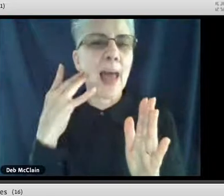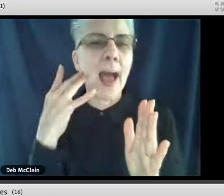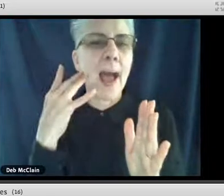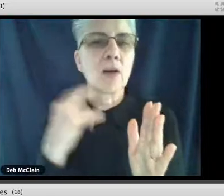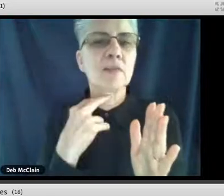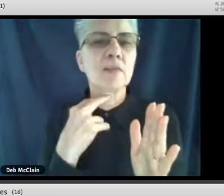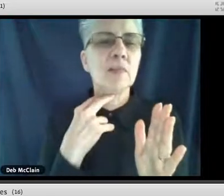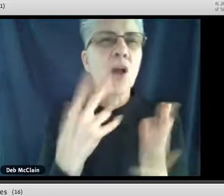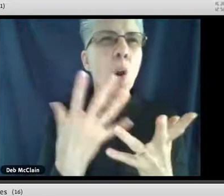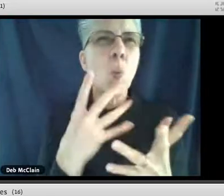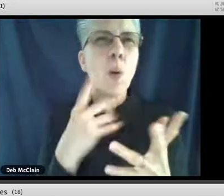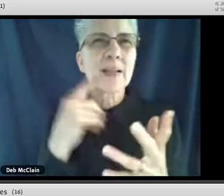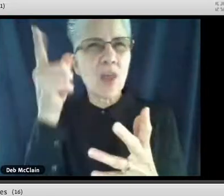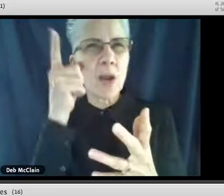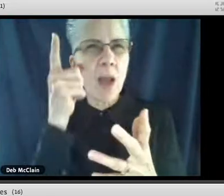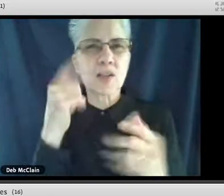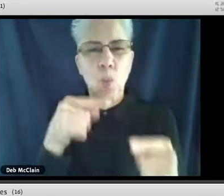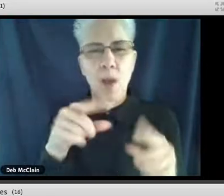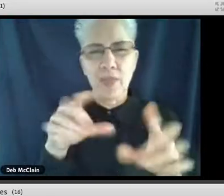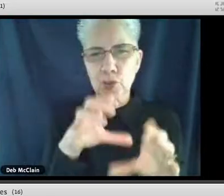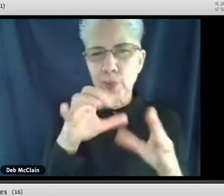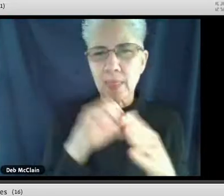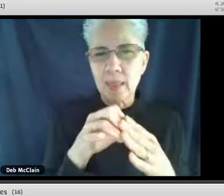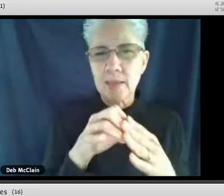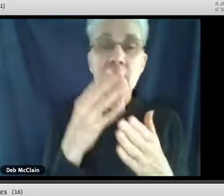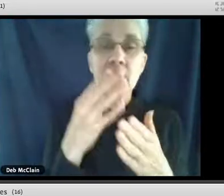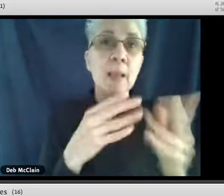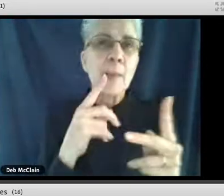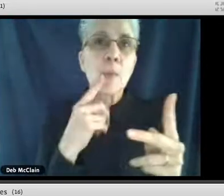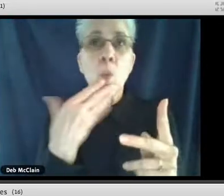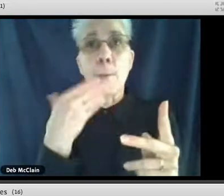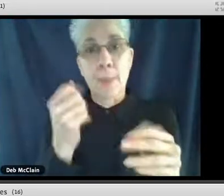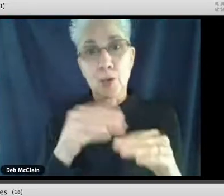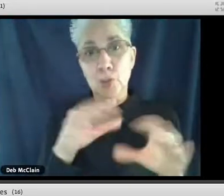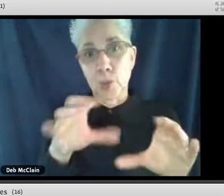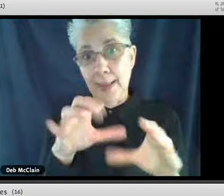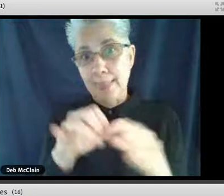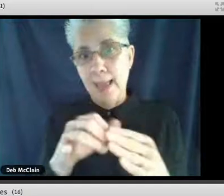What is their logic when they're doing this? Some people will be better at this. You know, they might go,